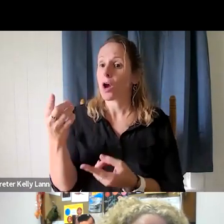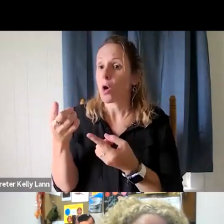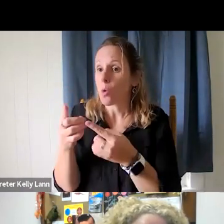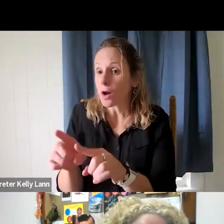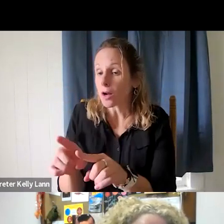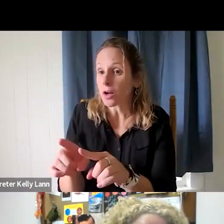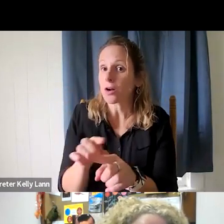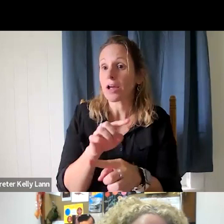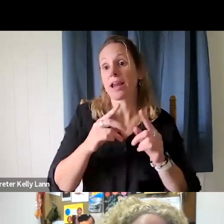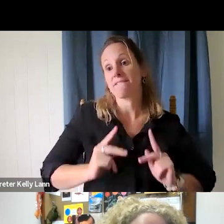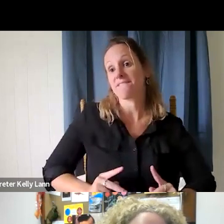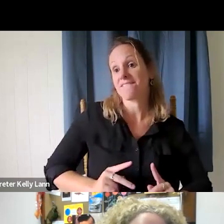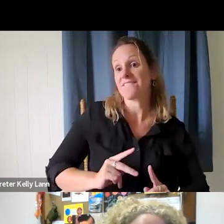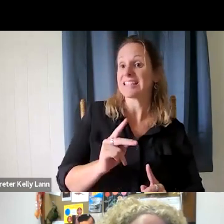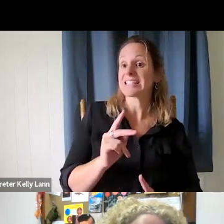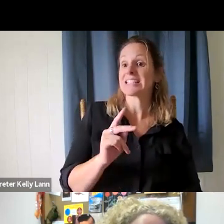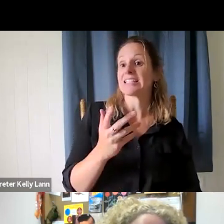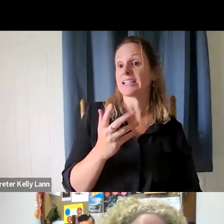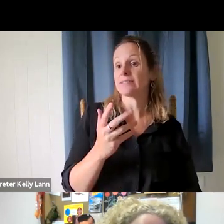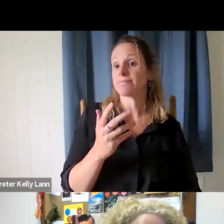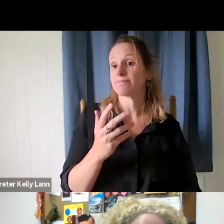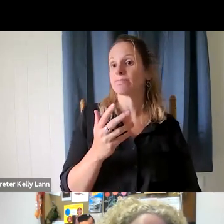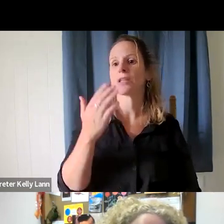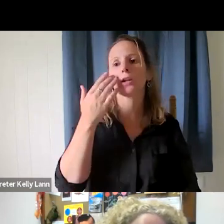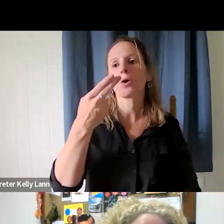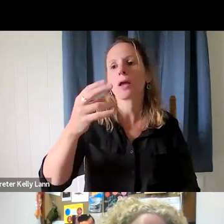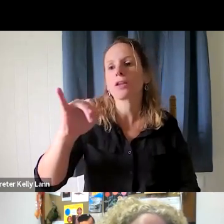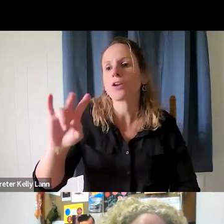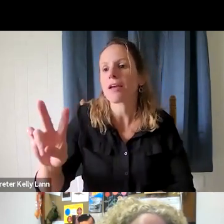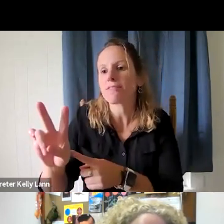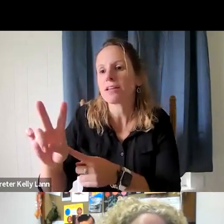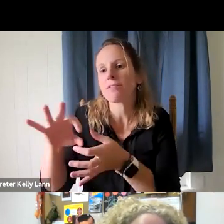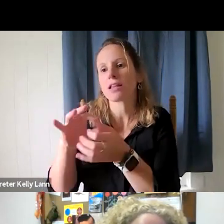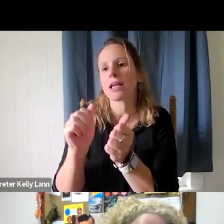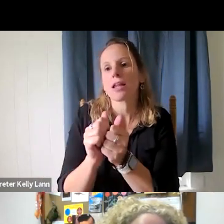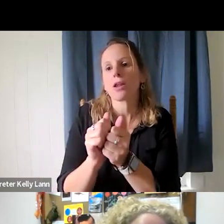and a physical impairment like HIV related to intravenous drug use,